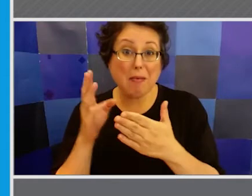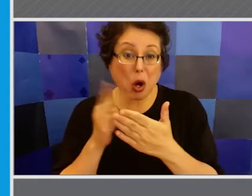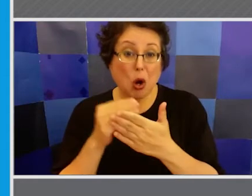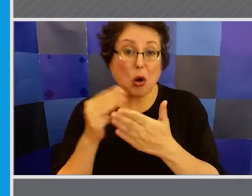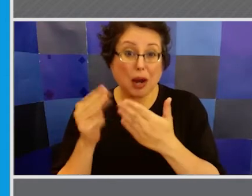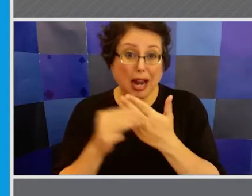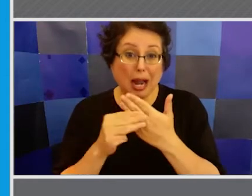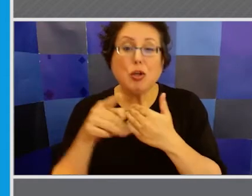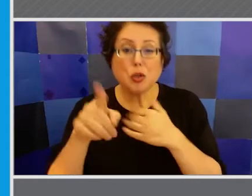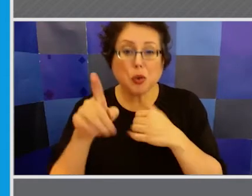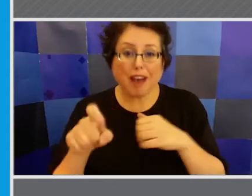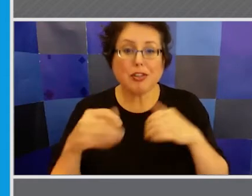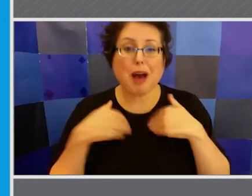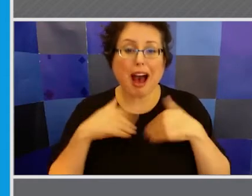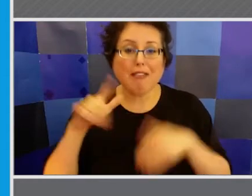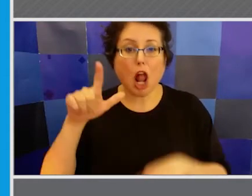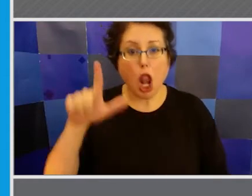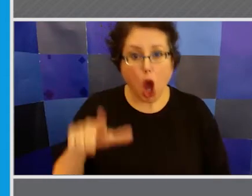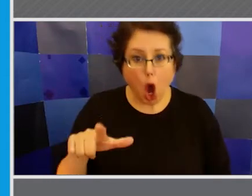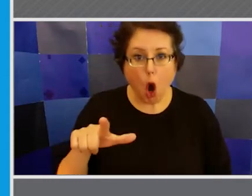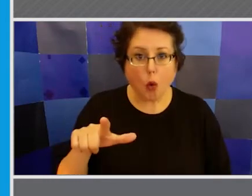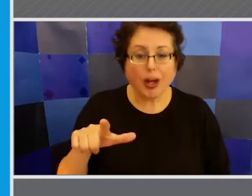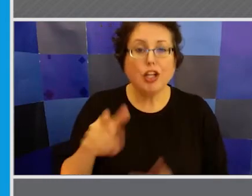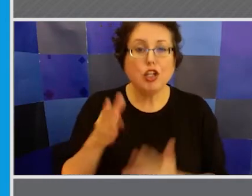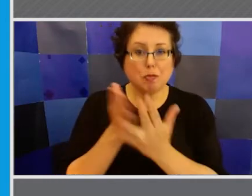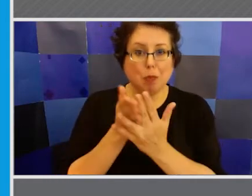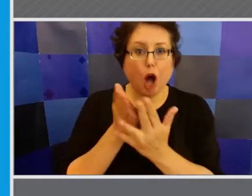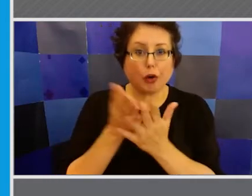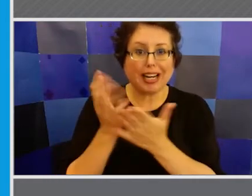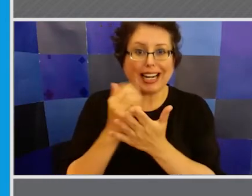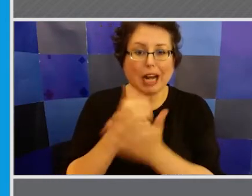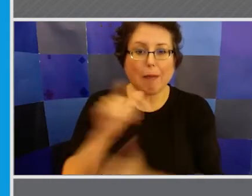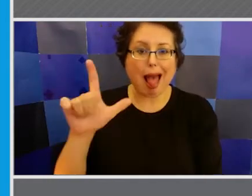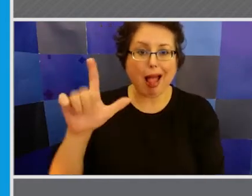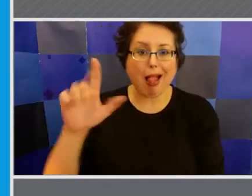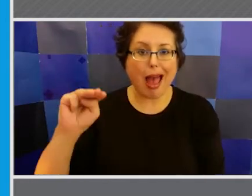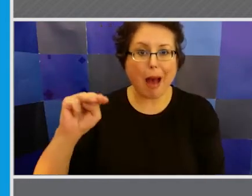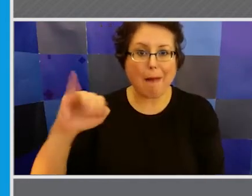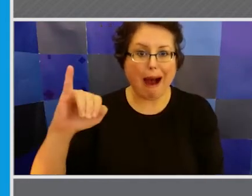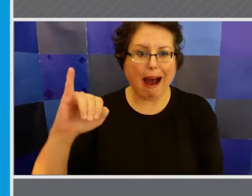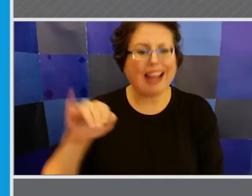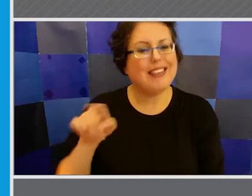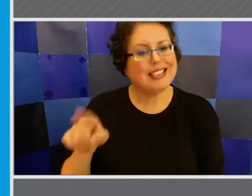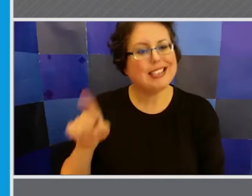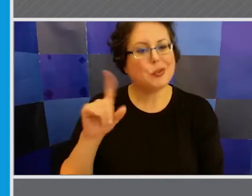or lm i and this table as effective as of June 1 2021. And this table as effective as of June 1 2021.